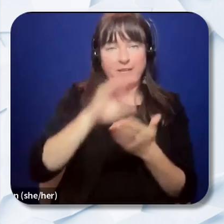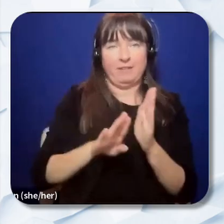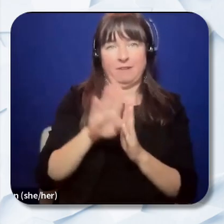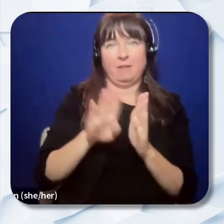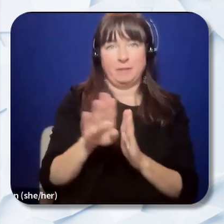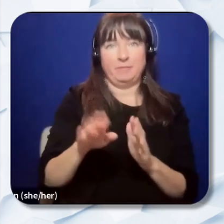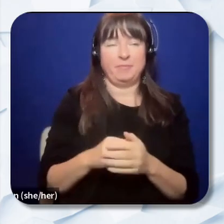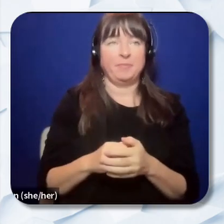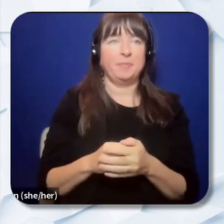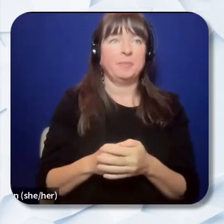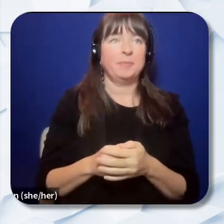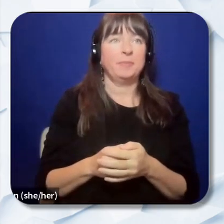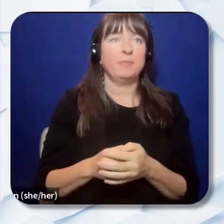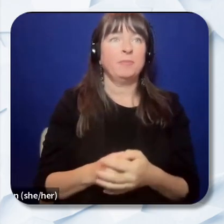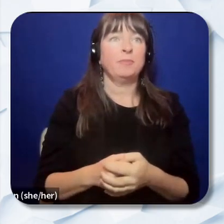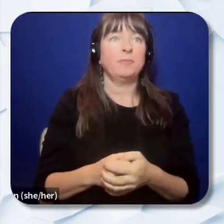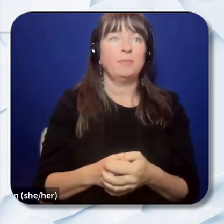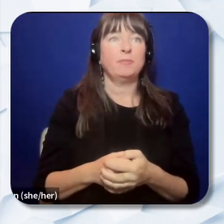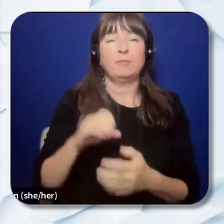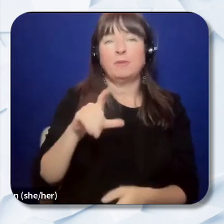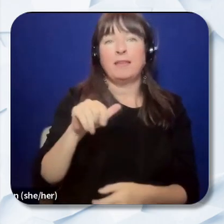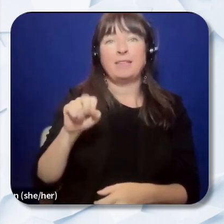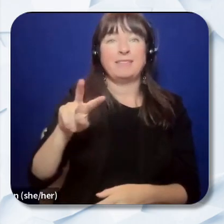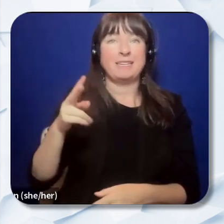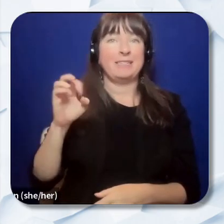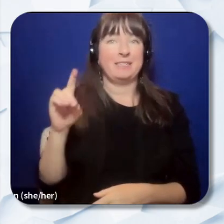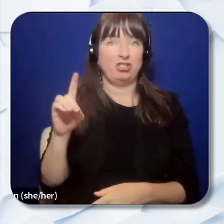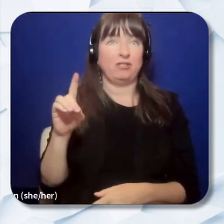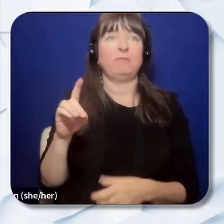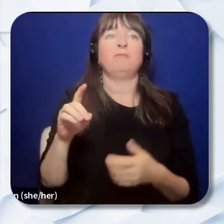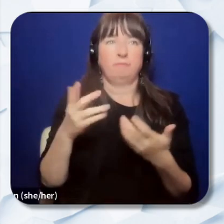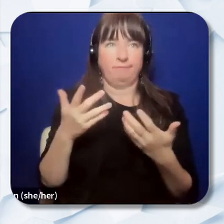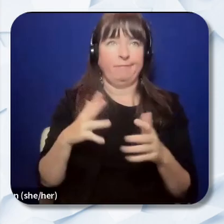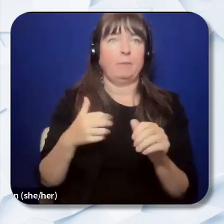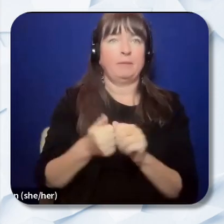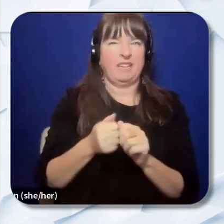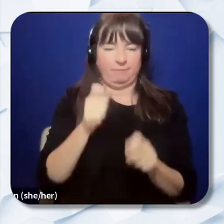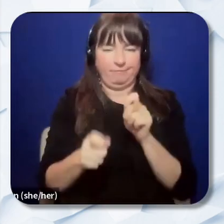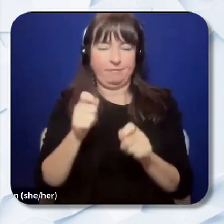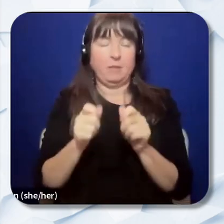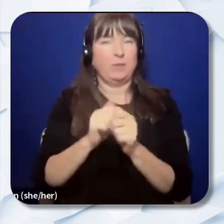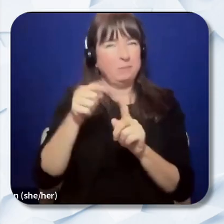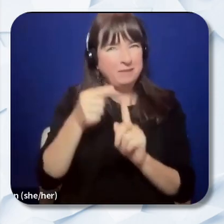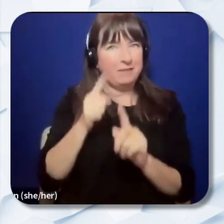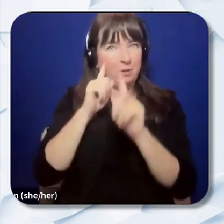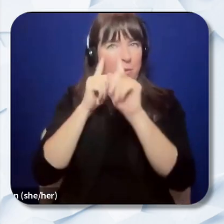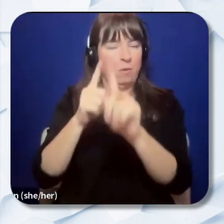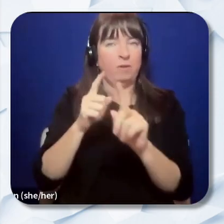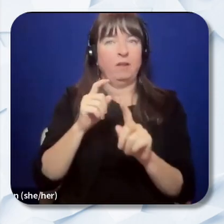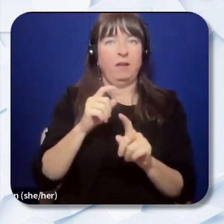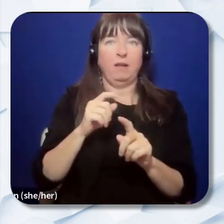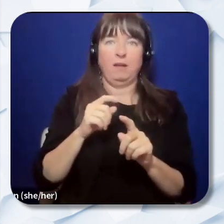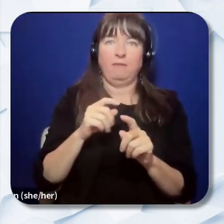please. CLASS second edition was updated with the specific intention of centering equity to ensure